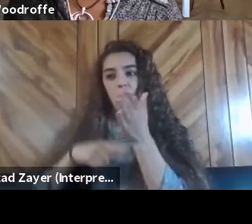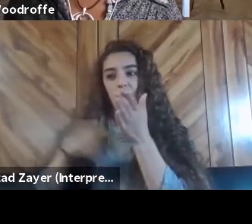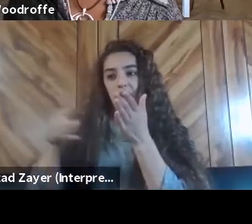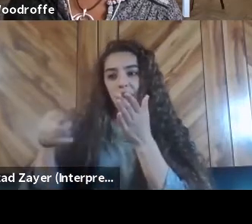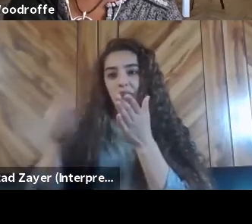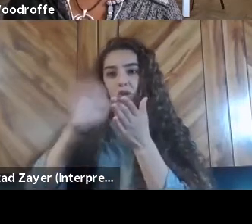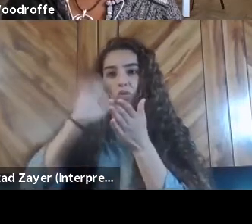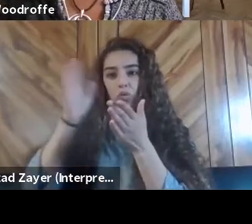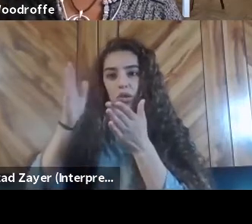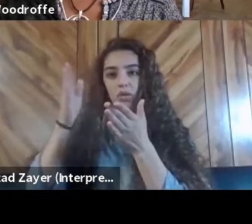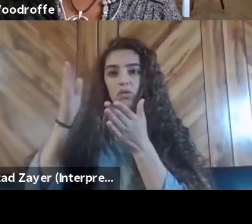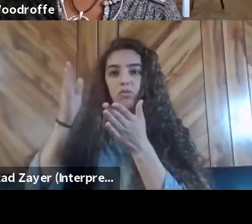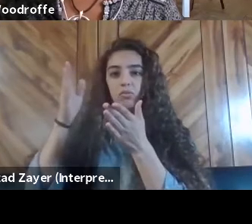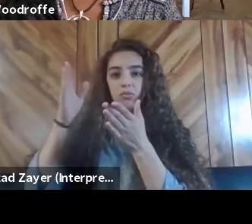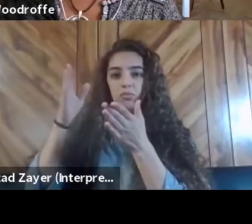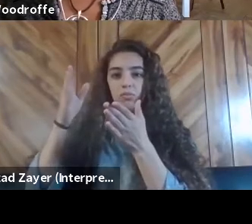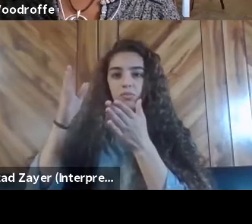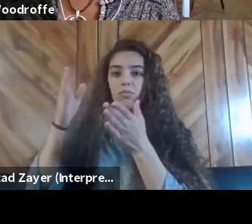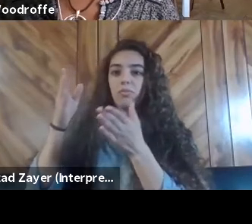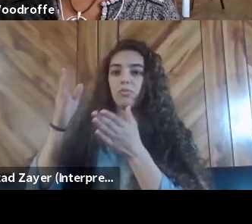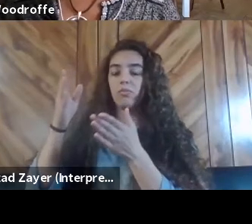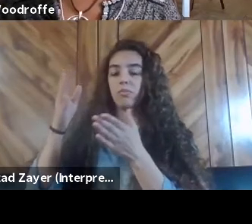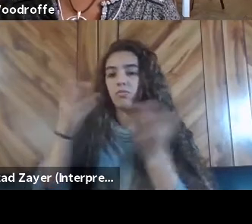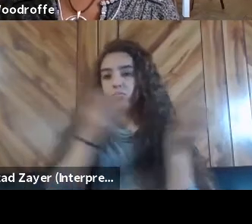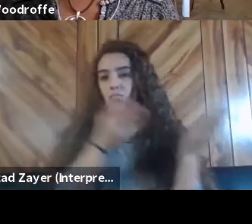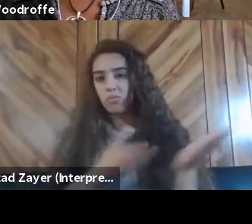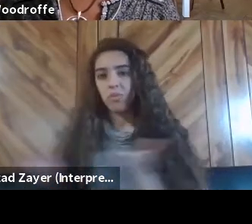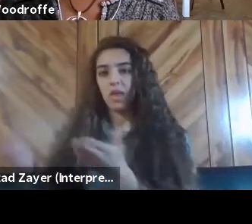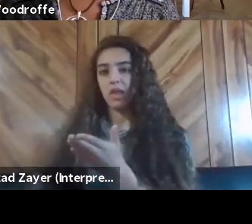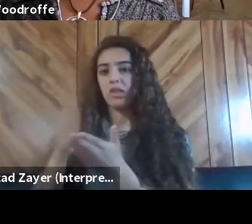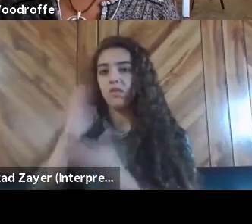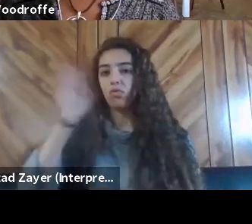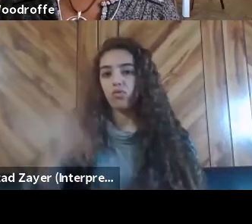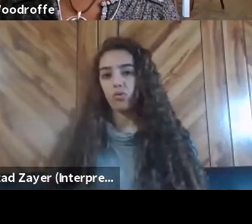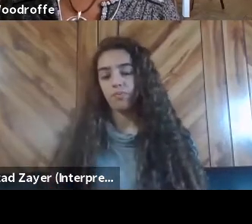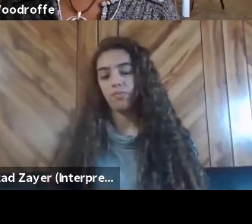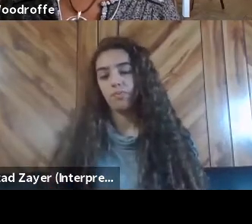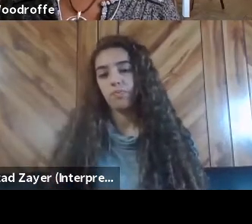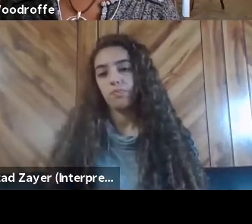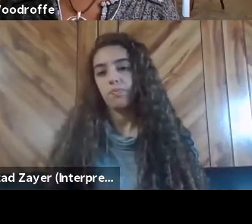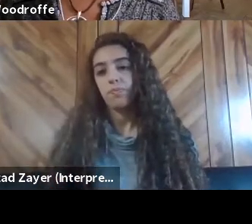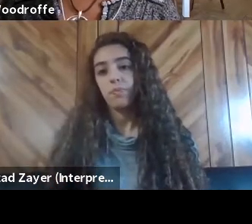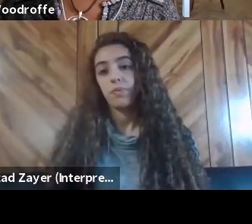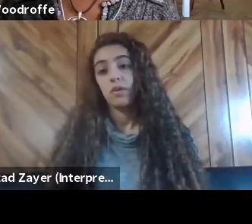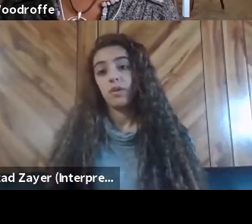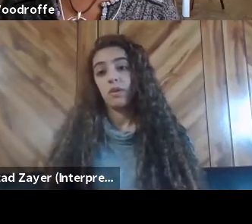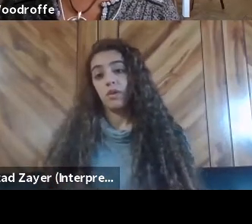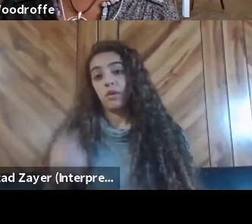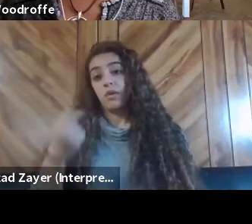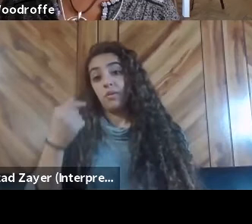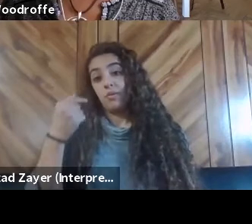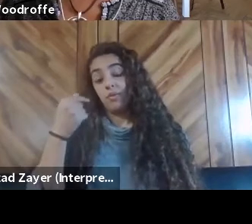um, so instead of, and, and yes, because I, I am also from the